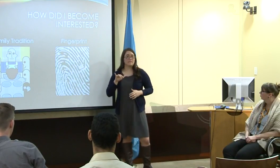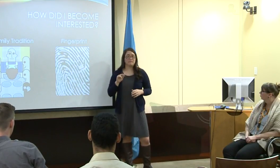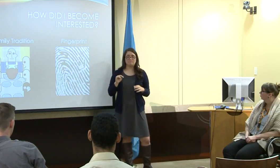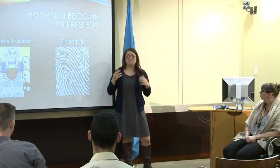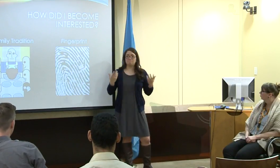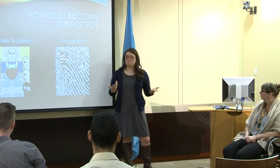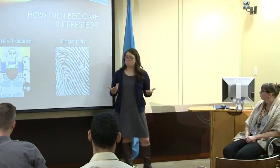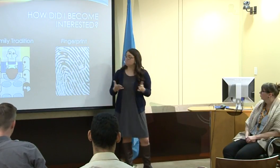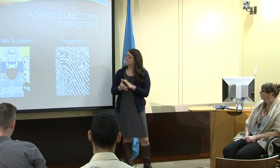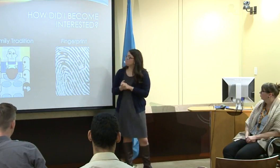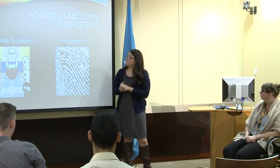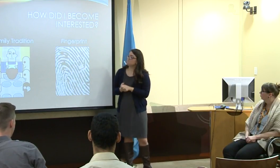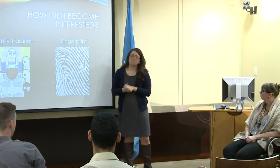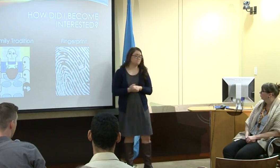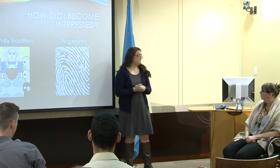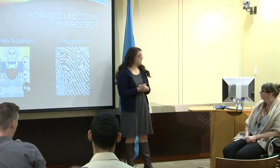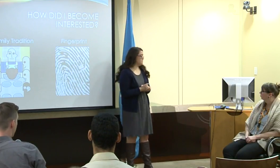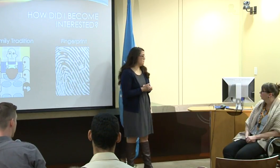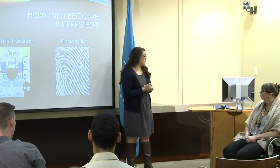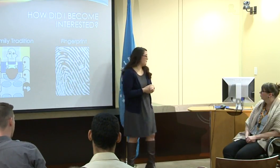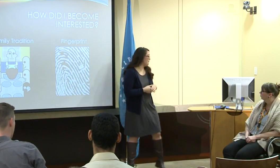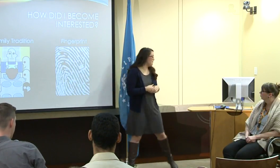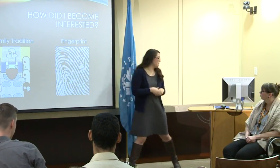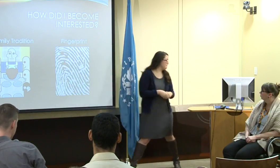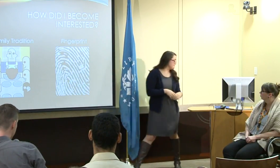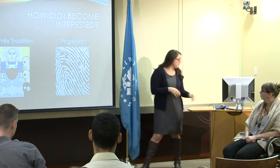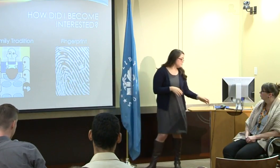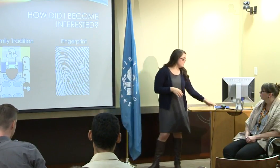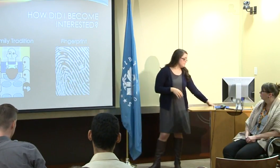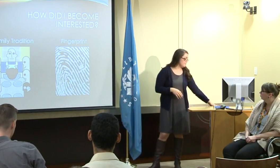and to really immerse myself in the culture and the language.